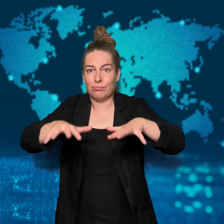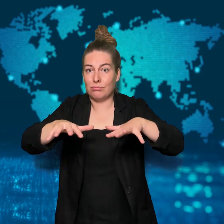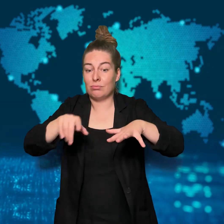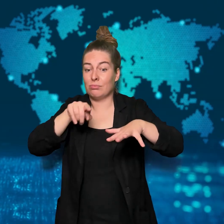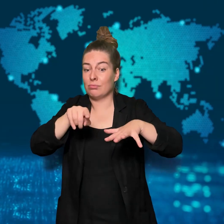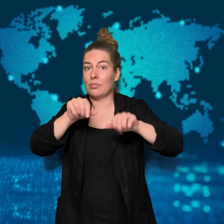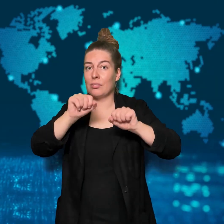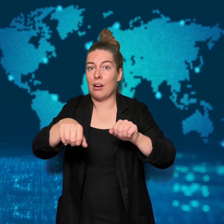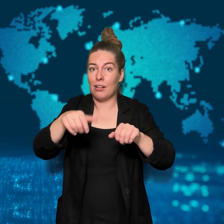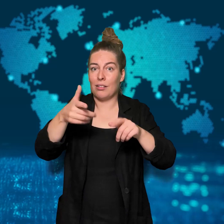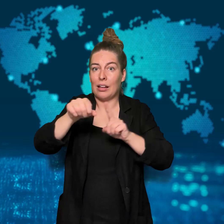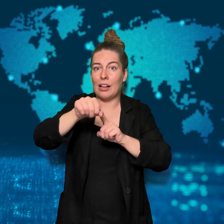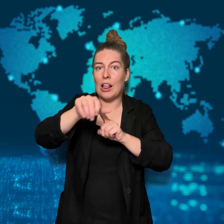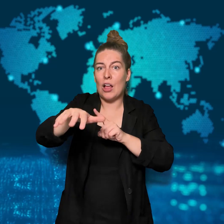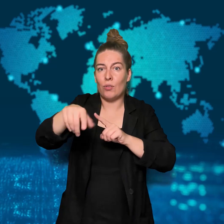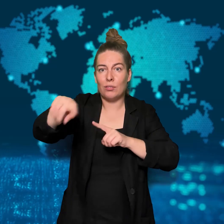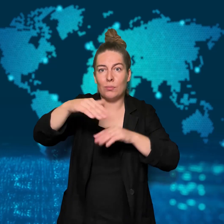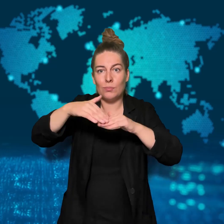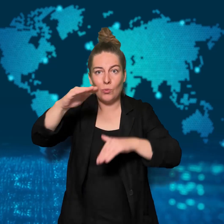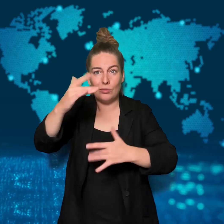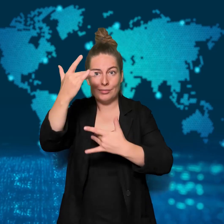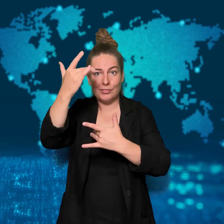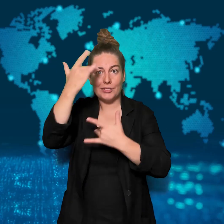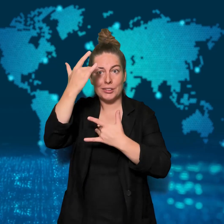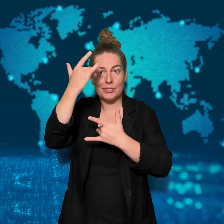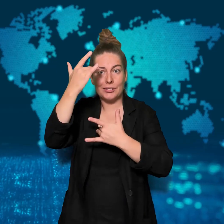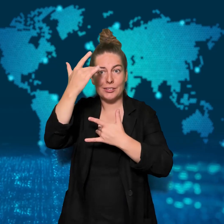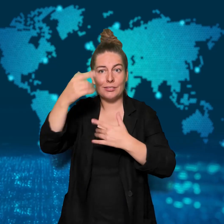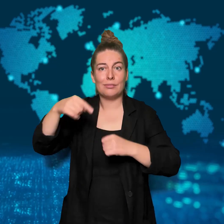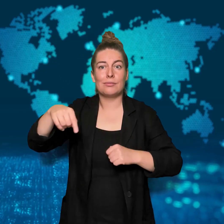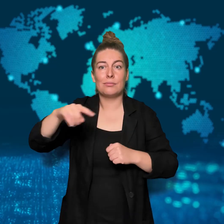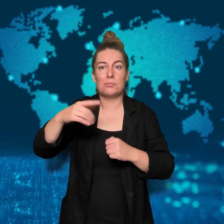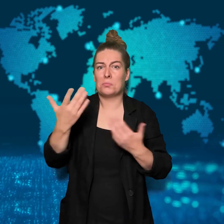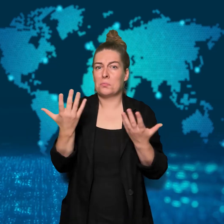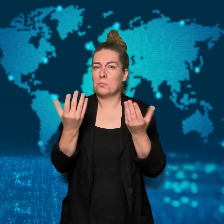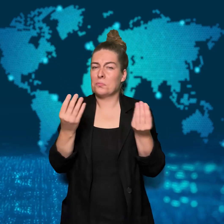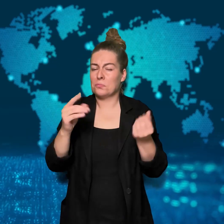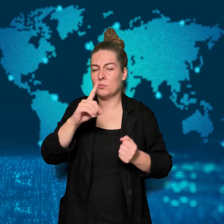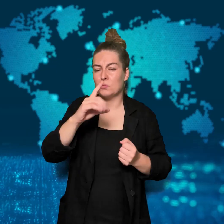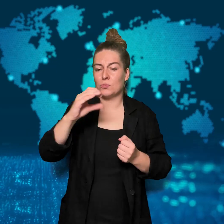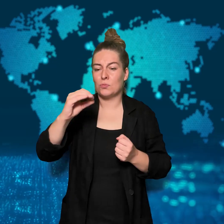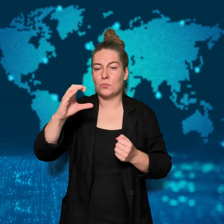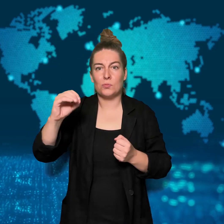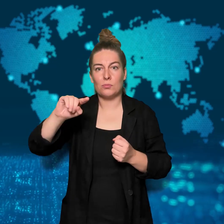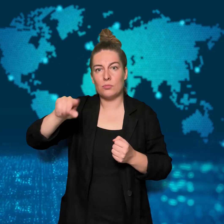Toilets have overflowed and raised the risk of water-borne diseases.